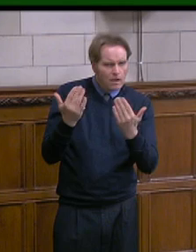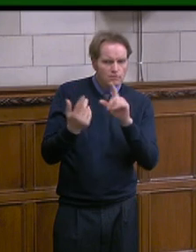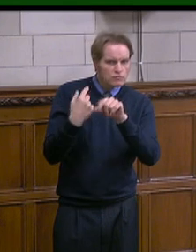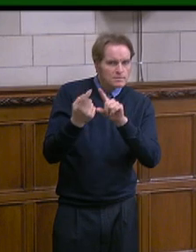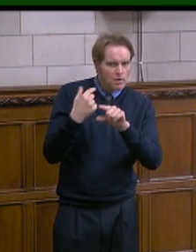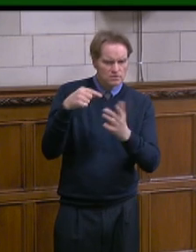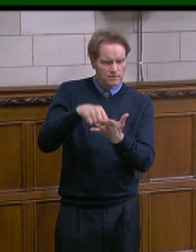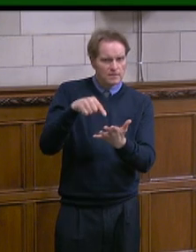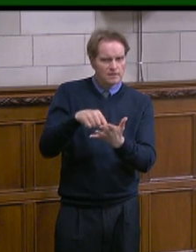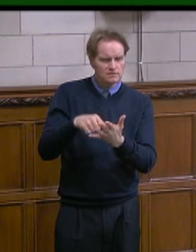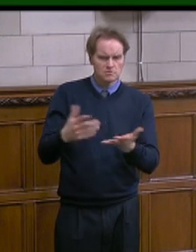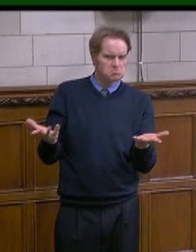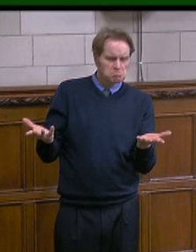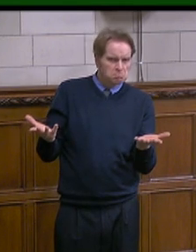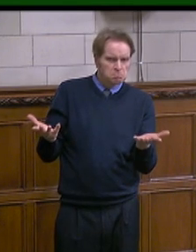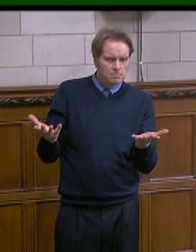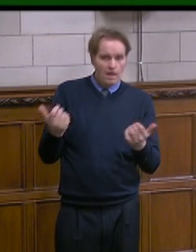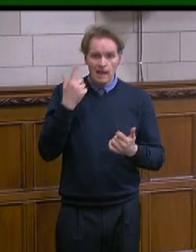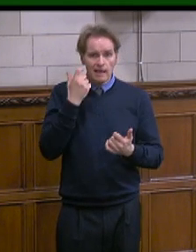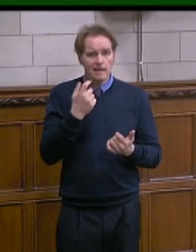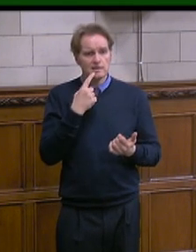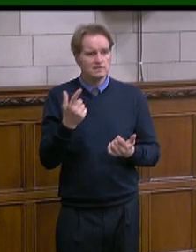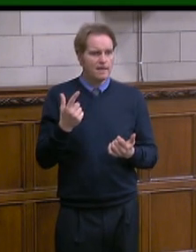I will be very surprised if he can say anything positive today.